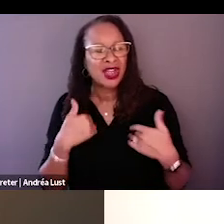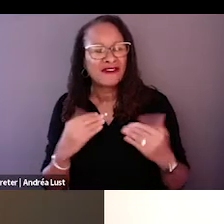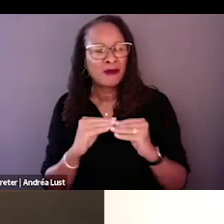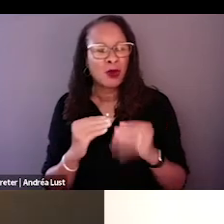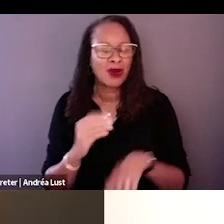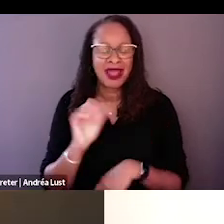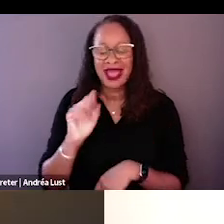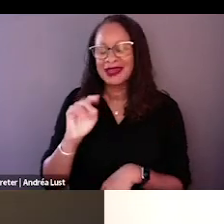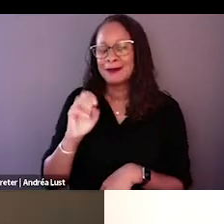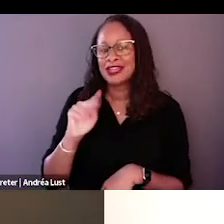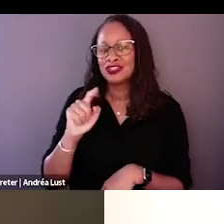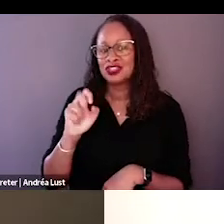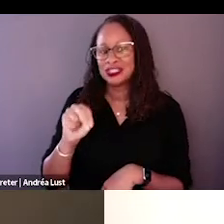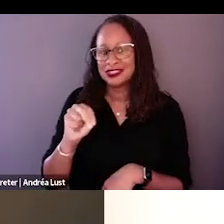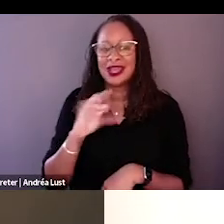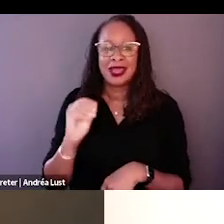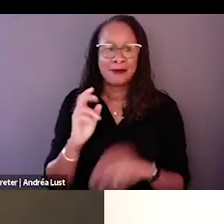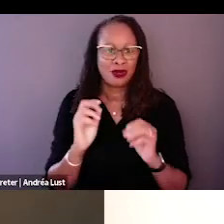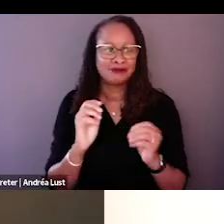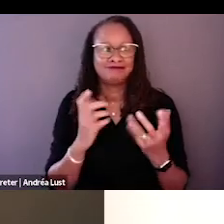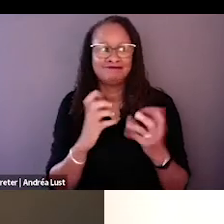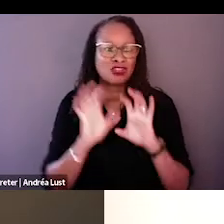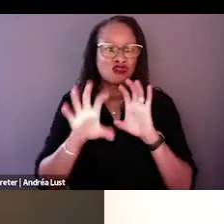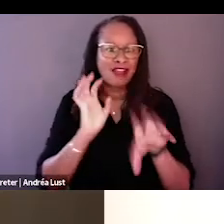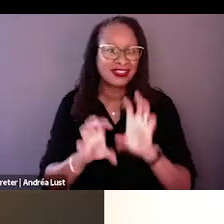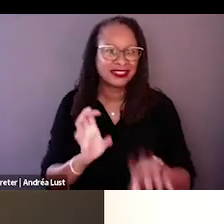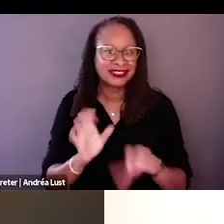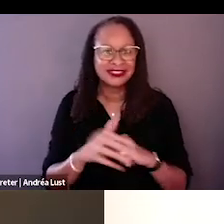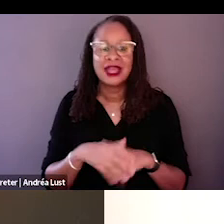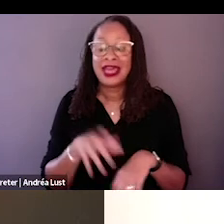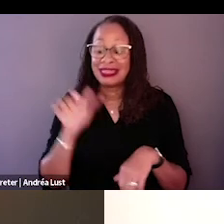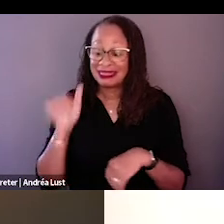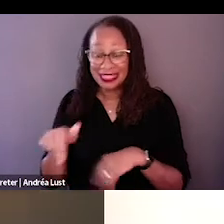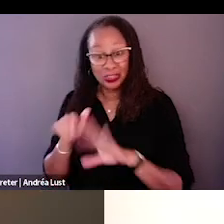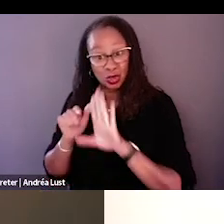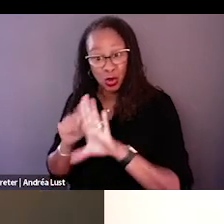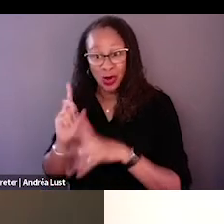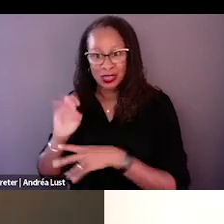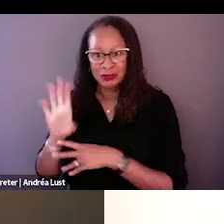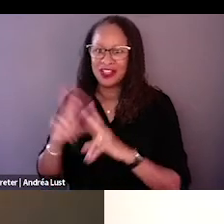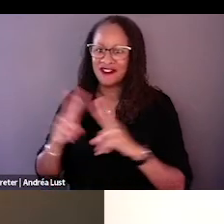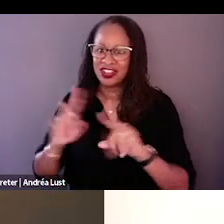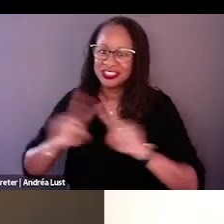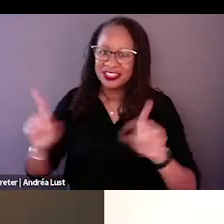He faced all of the touristic highlights, London, Paris, Amsterdam.